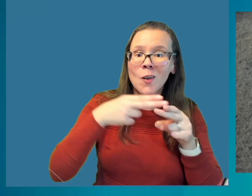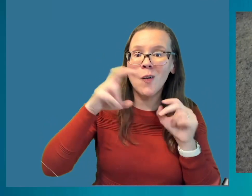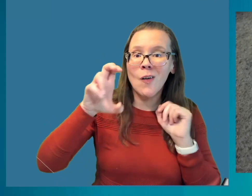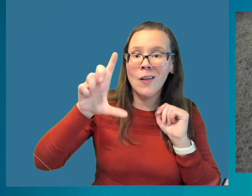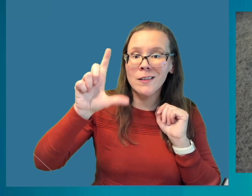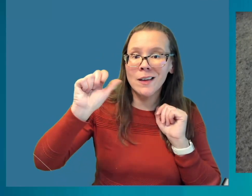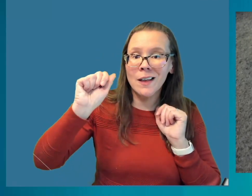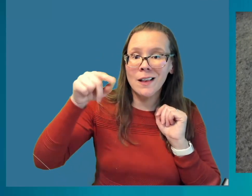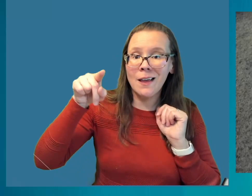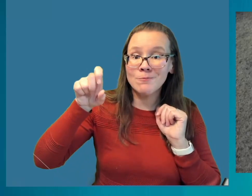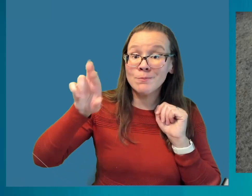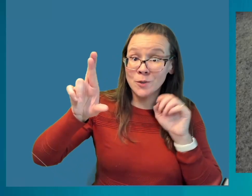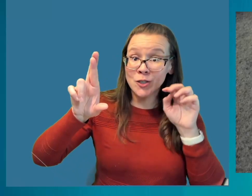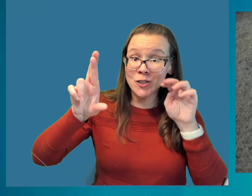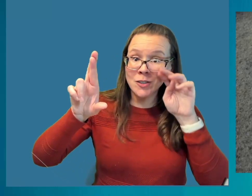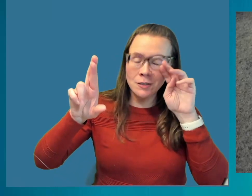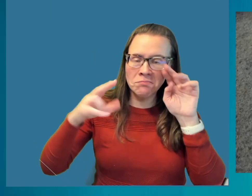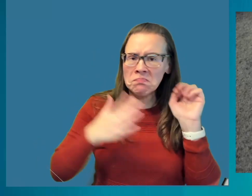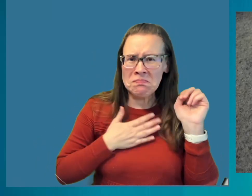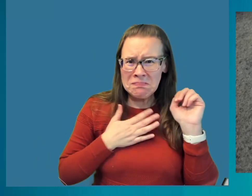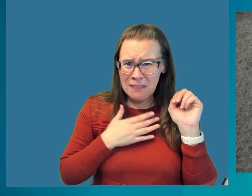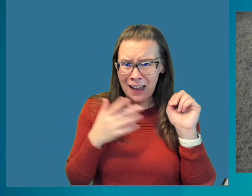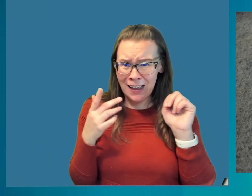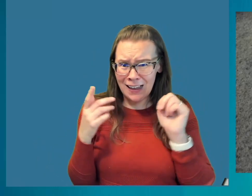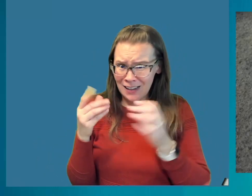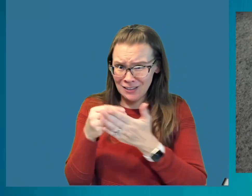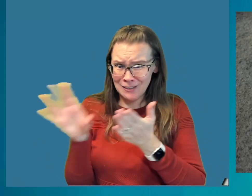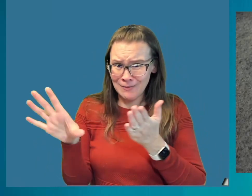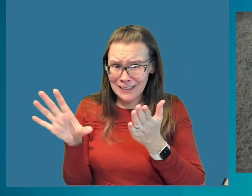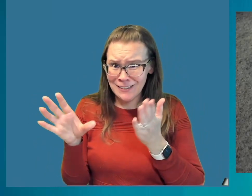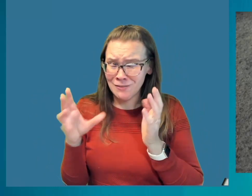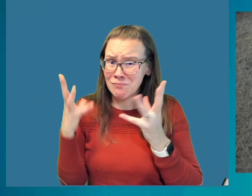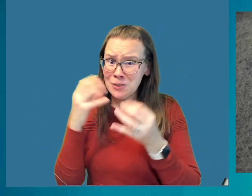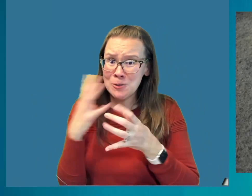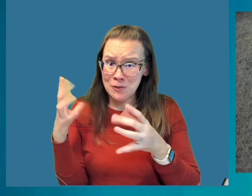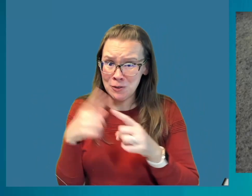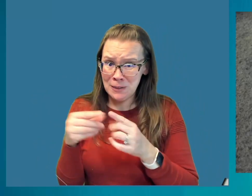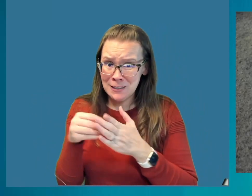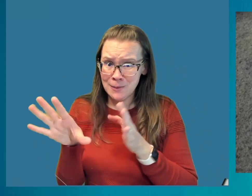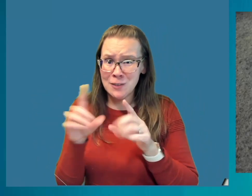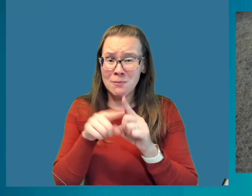longer. And then as it gradually cools, it will seal it in a little bit better. Uh,